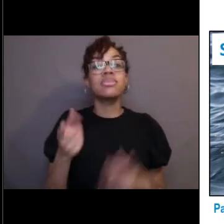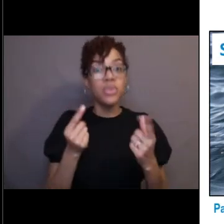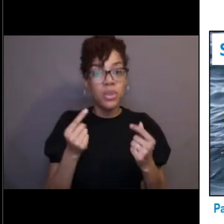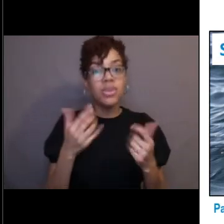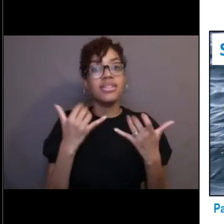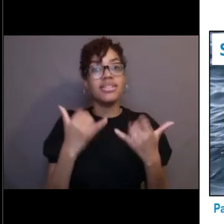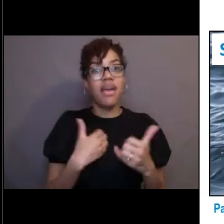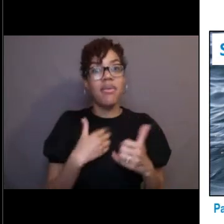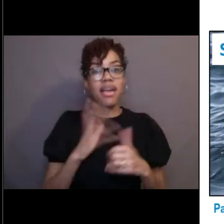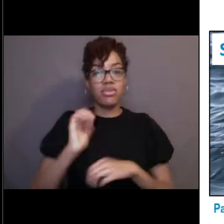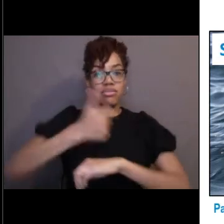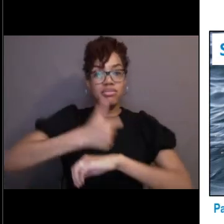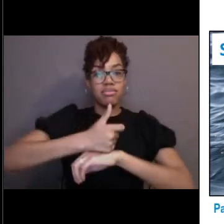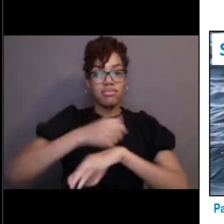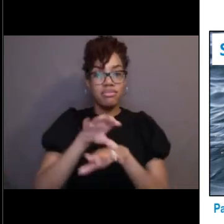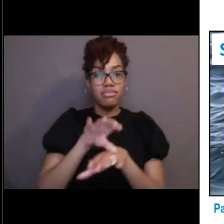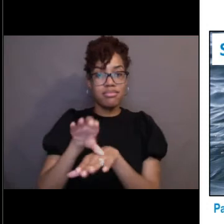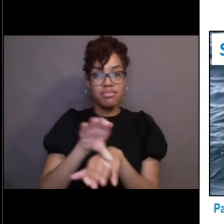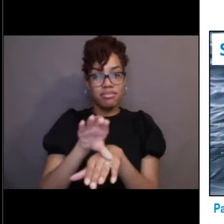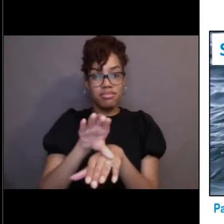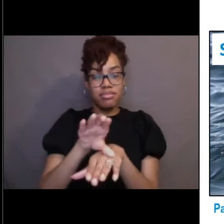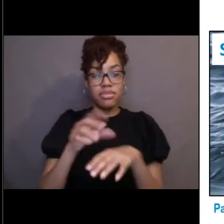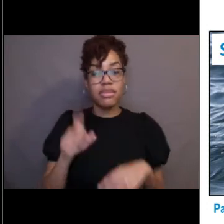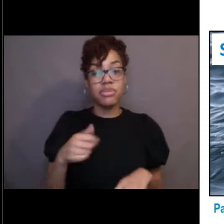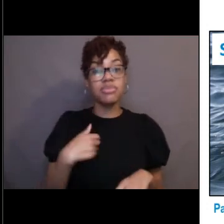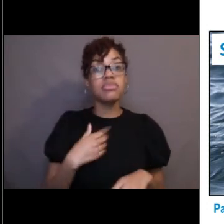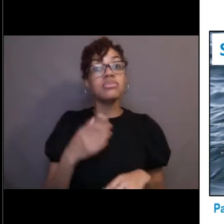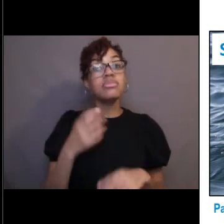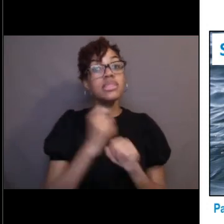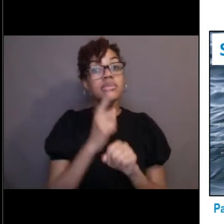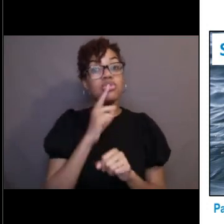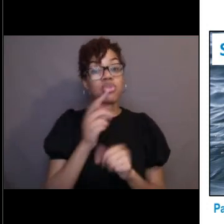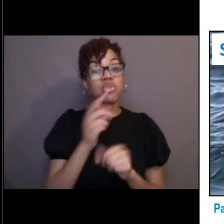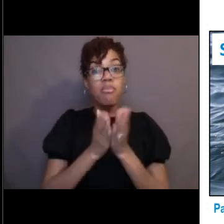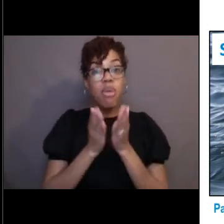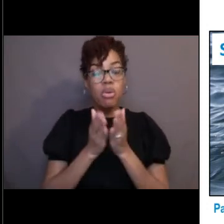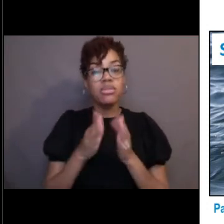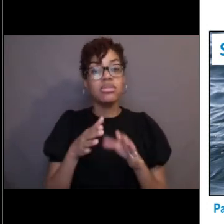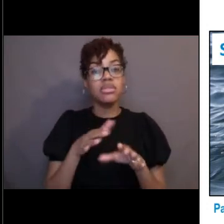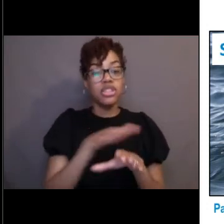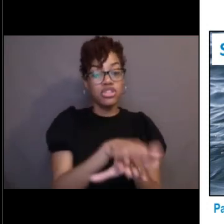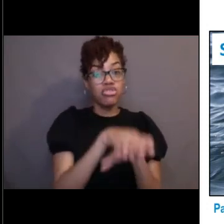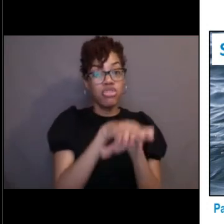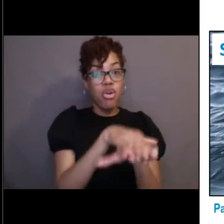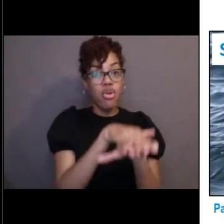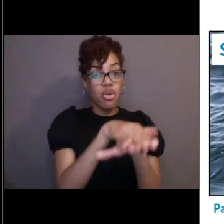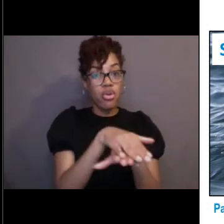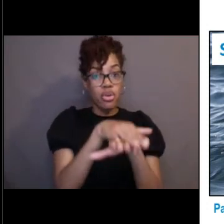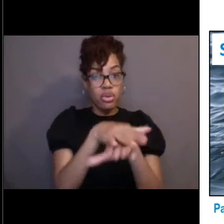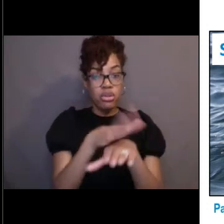So we line up the boat behind the turtle. We don't want to spook it, so we go behind the turtle so it can't see us approach it.